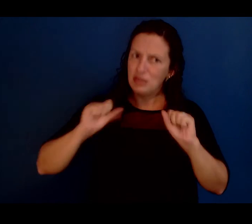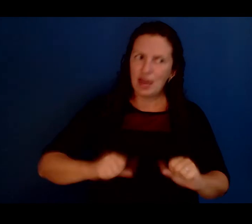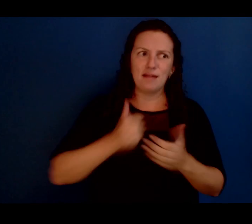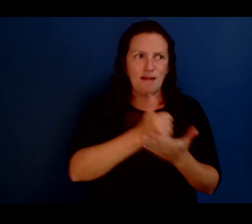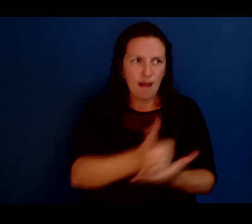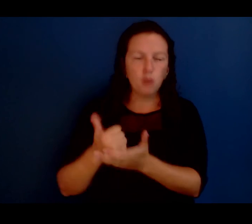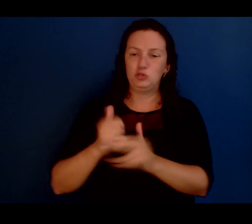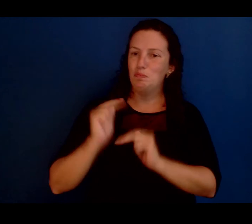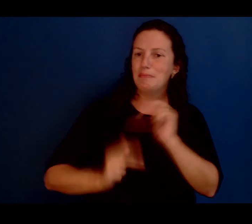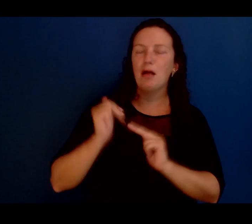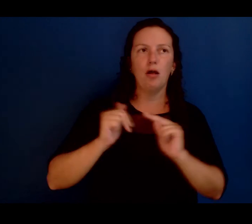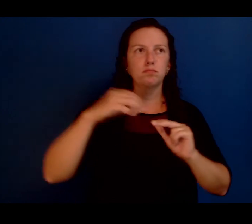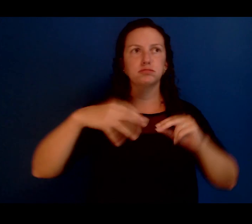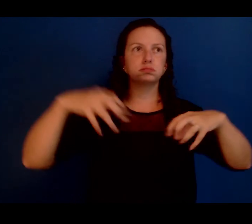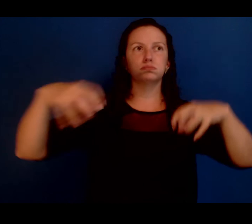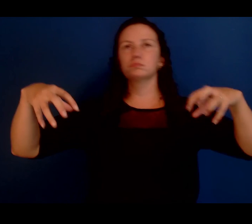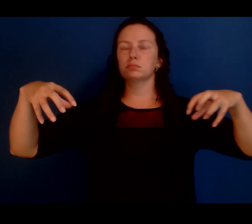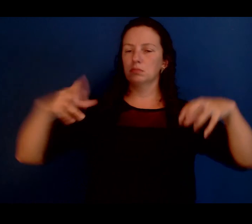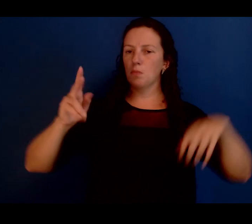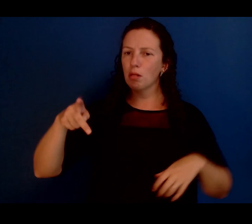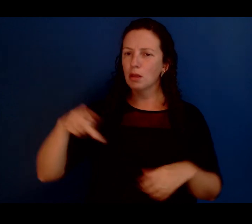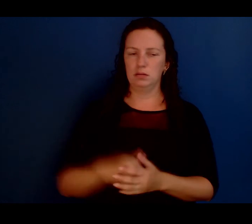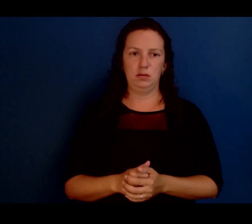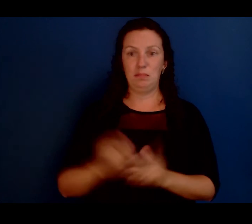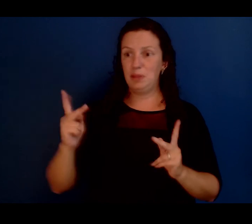It's a cool community and people are invested and I'm proud to be a part of that.